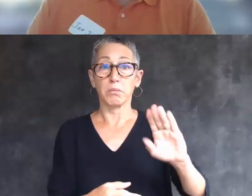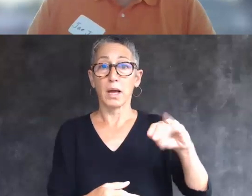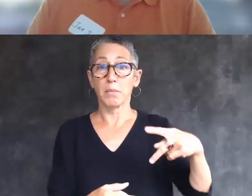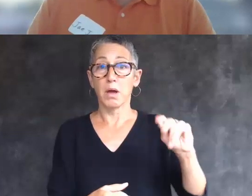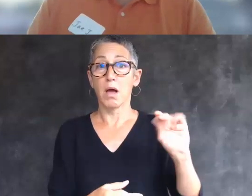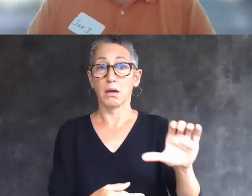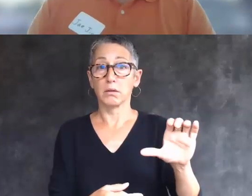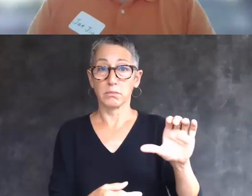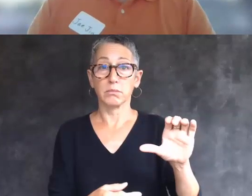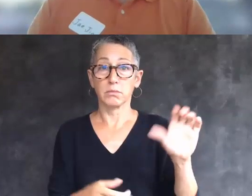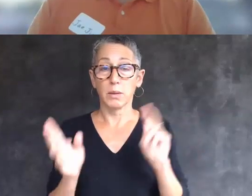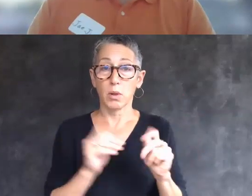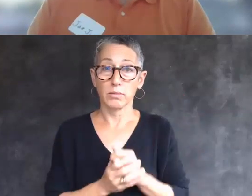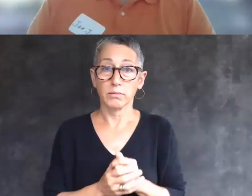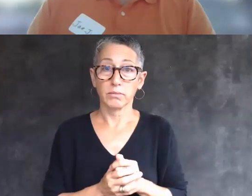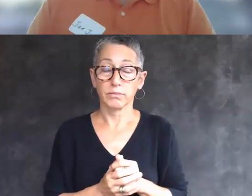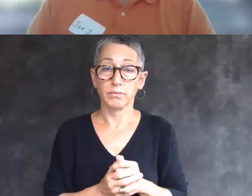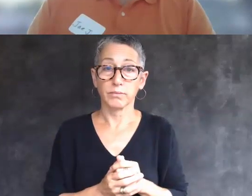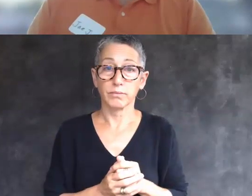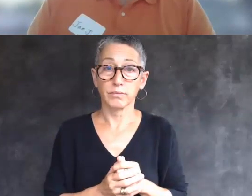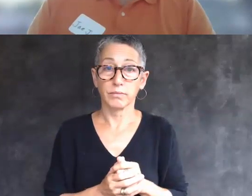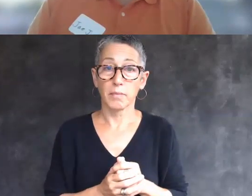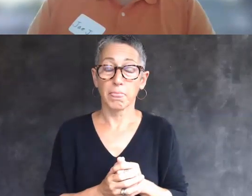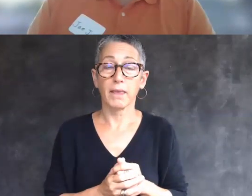And as long as we're not able to acknowledge and address that,